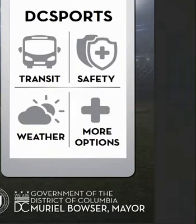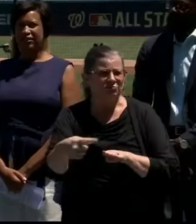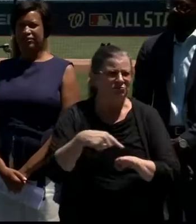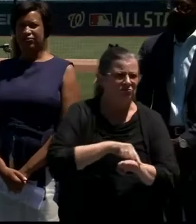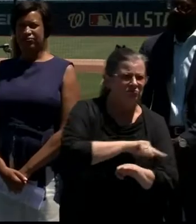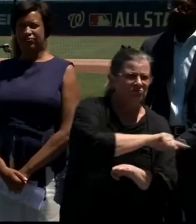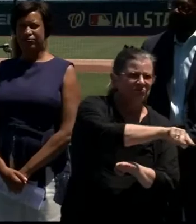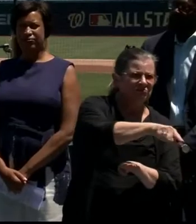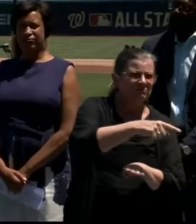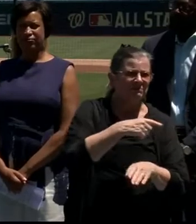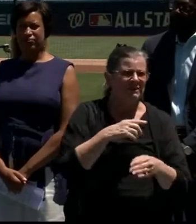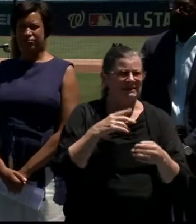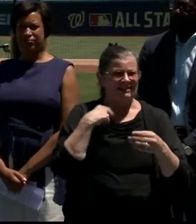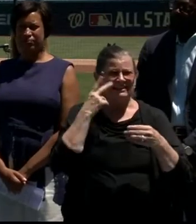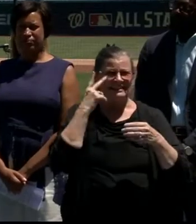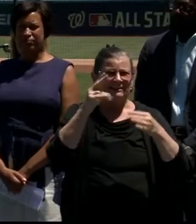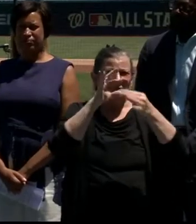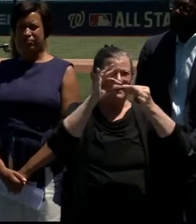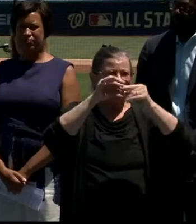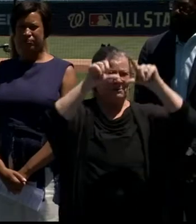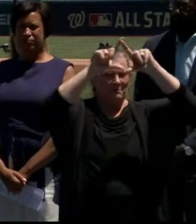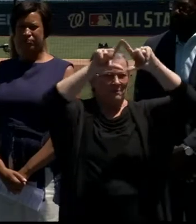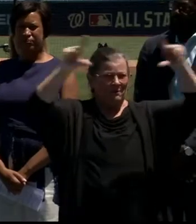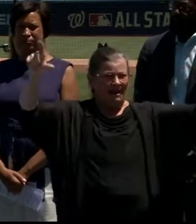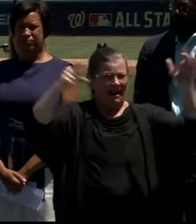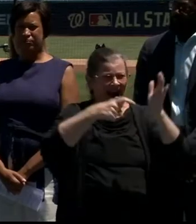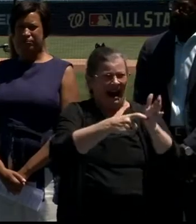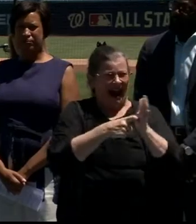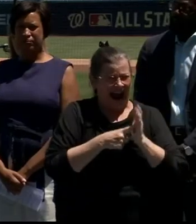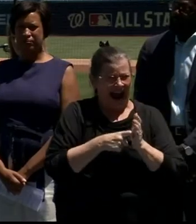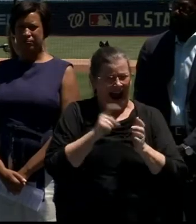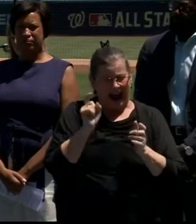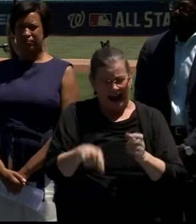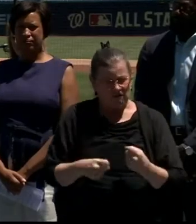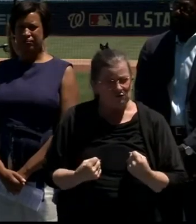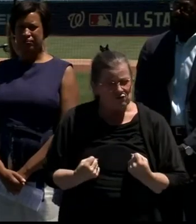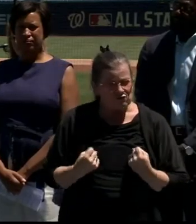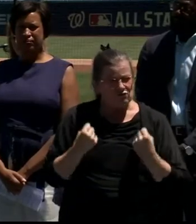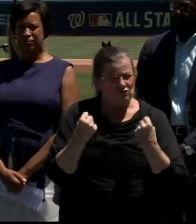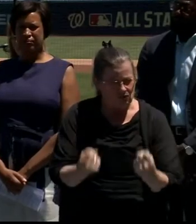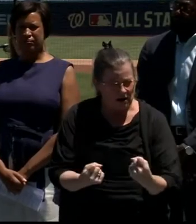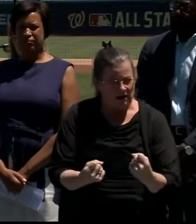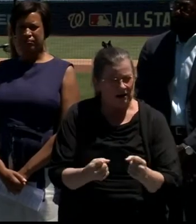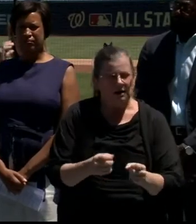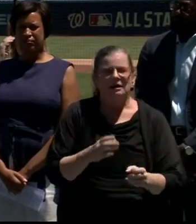IF YOU MUST DRIVE AS THE CHIEF SAID, PLEASE PLAN AHEAD AND EXPECT DELAYS.